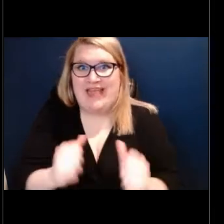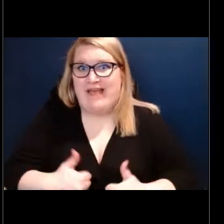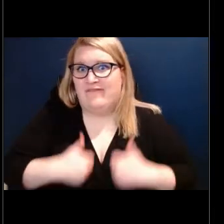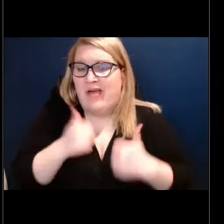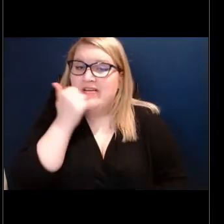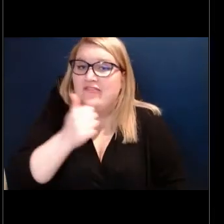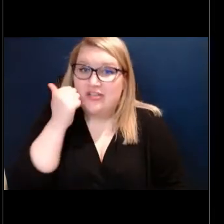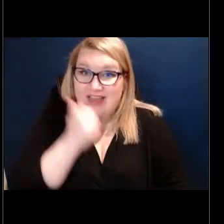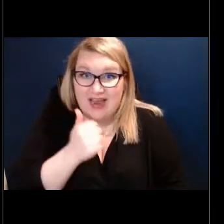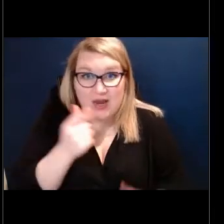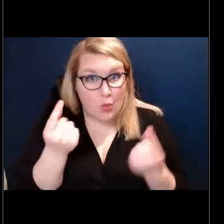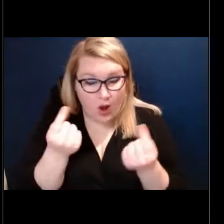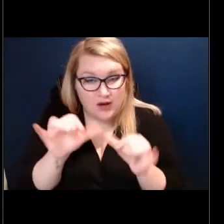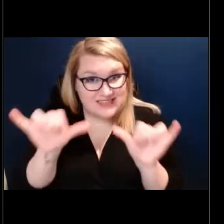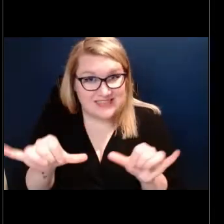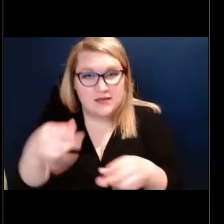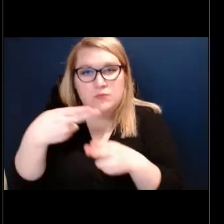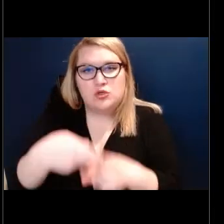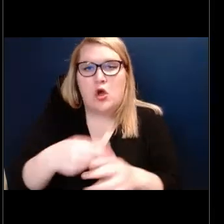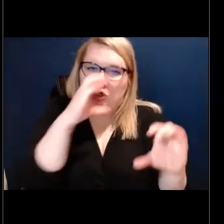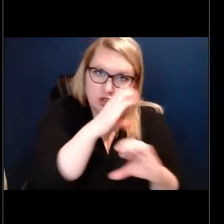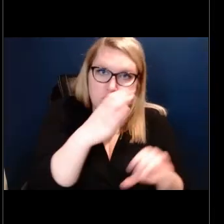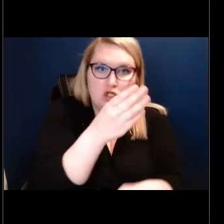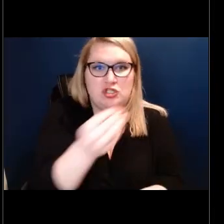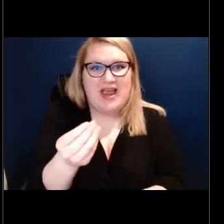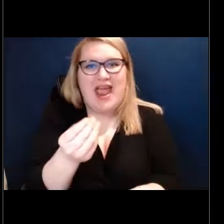That system is called the Search and Rescue Satellite-aided Tracking.